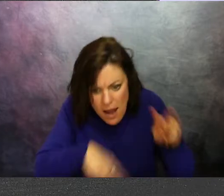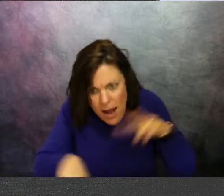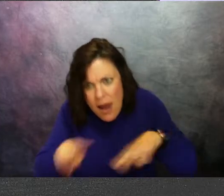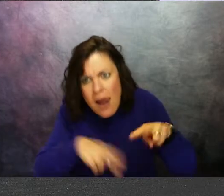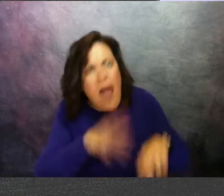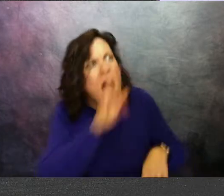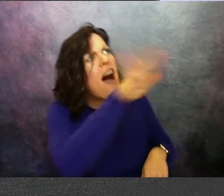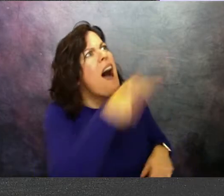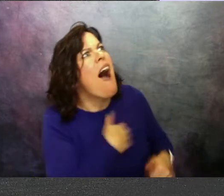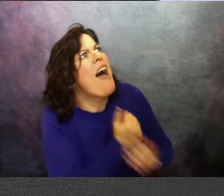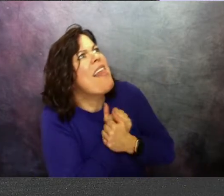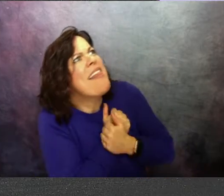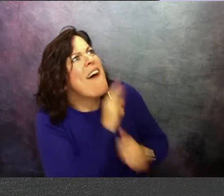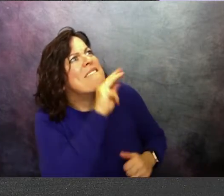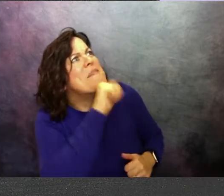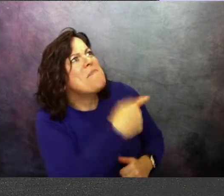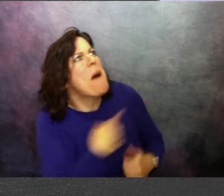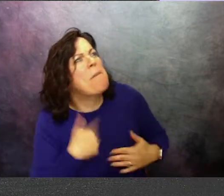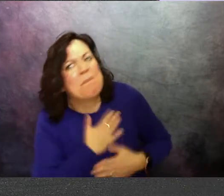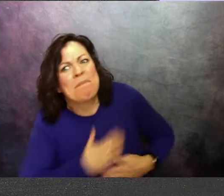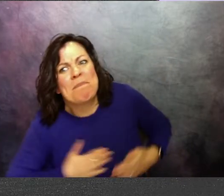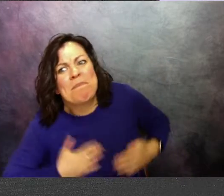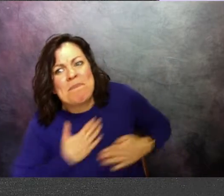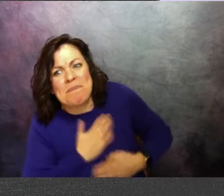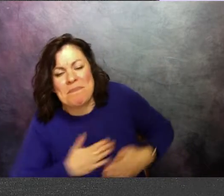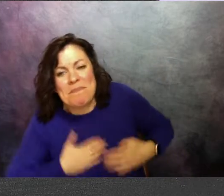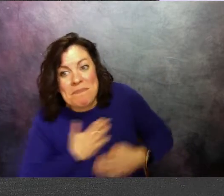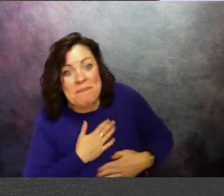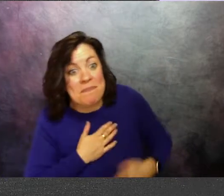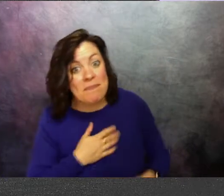I love maps. I love maps. Do you love maps?